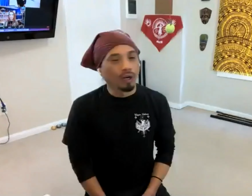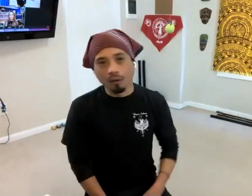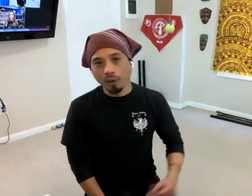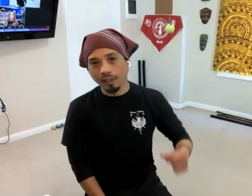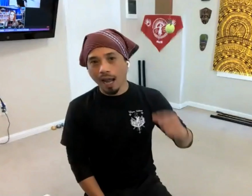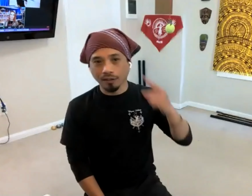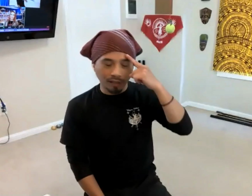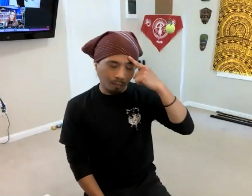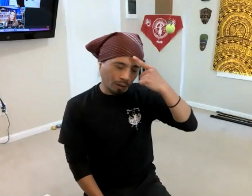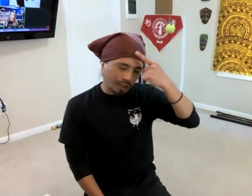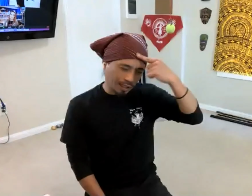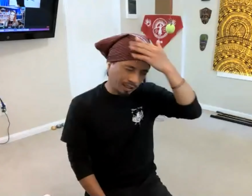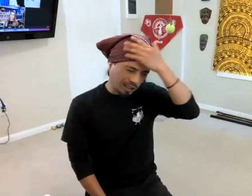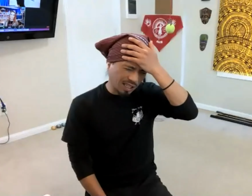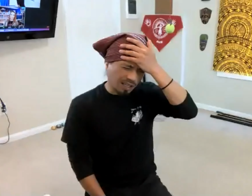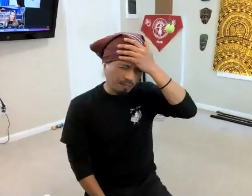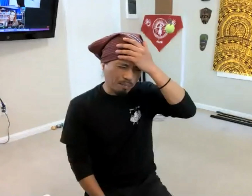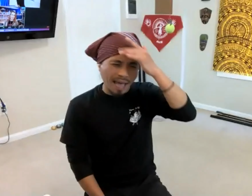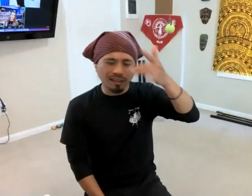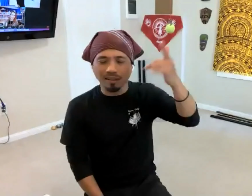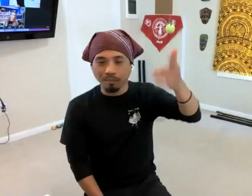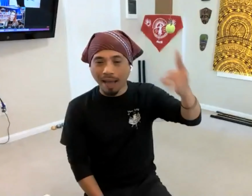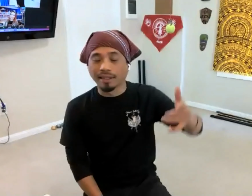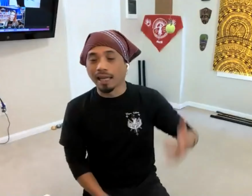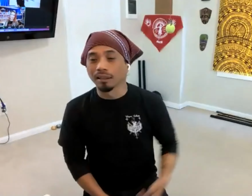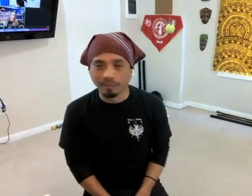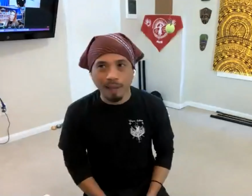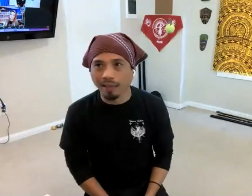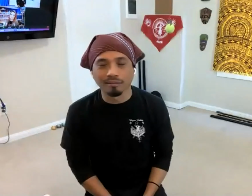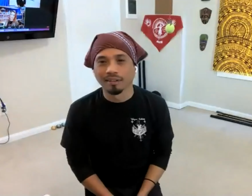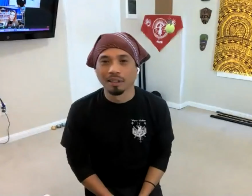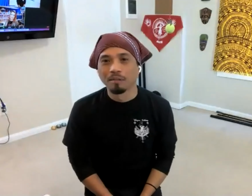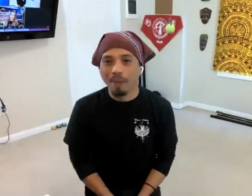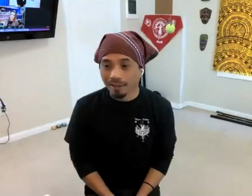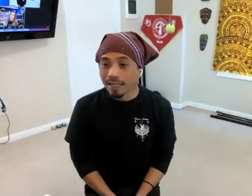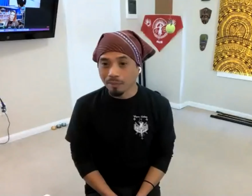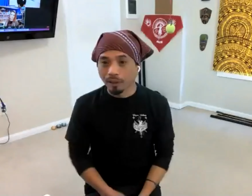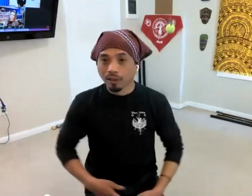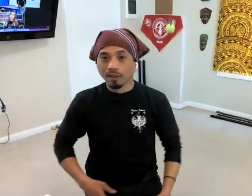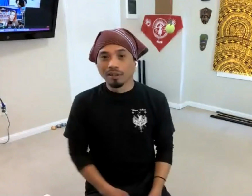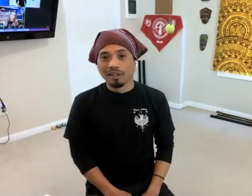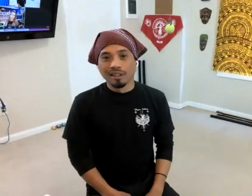THE BOURNE IDENTITY WITH MATT DAMON. FELICIA: THAT'S ONE OF MY FAVORITES. THOSE FIGHT SEQUENCES ARE